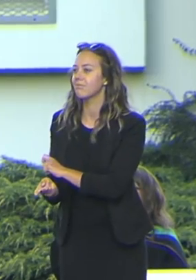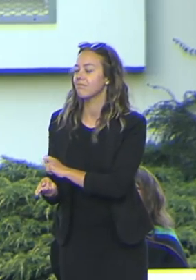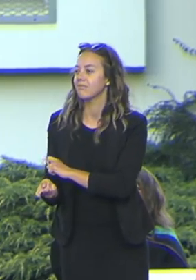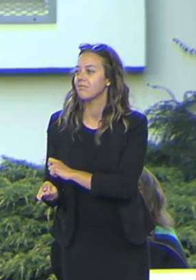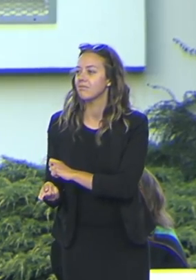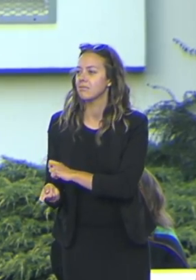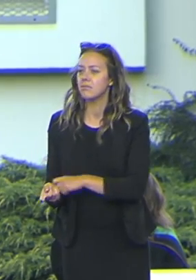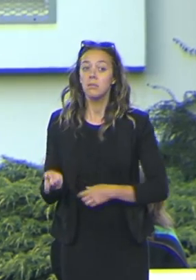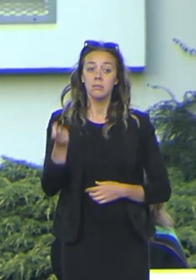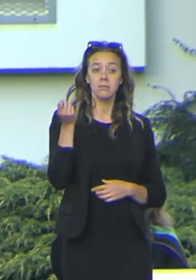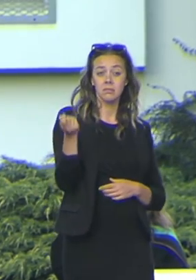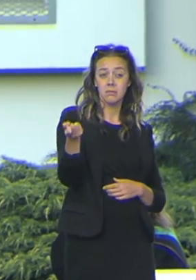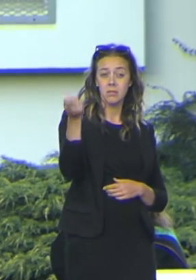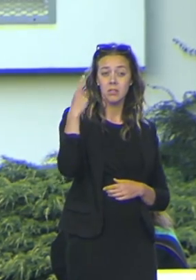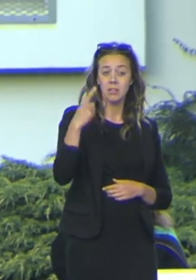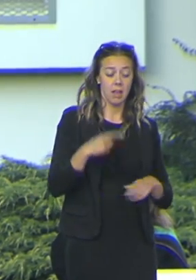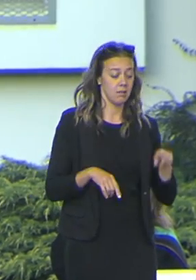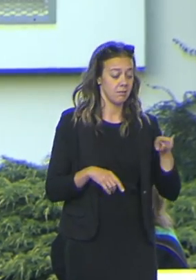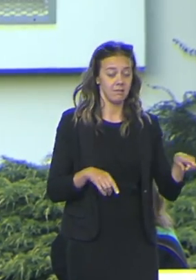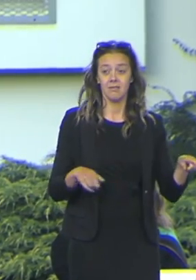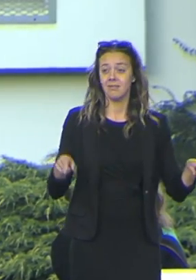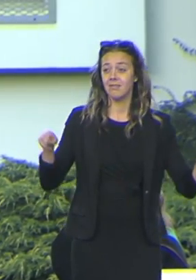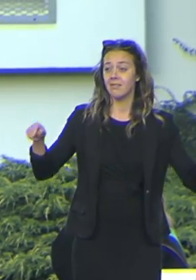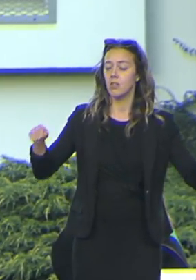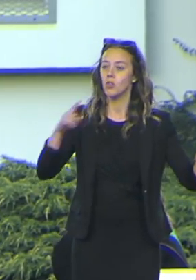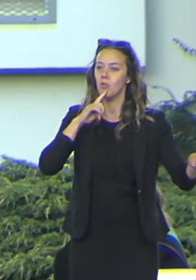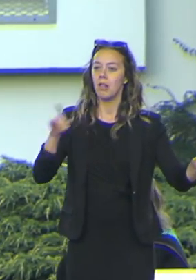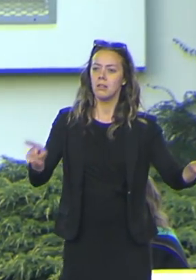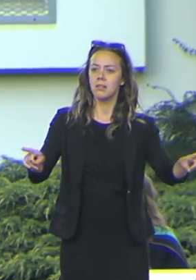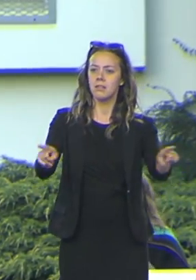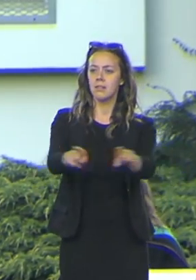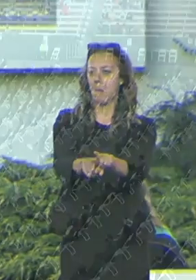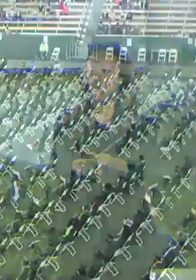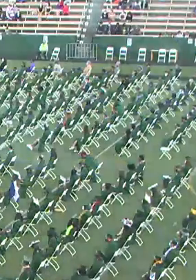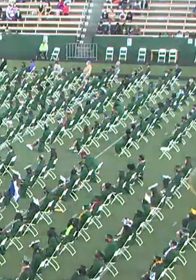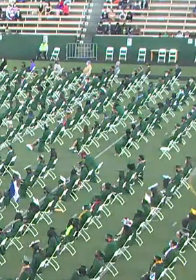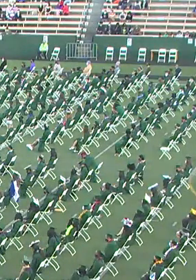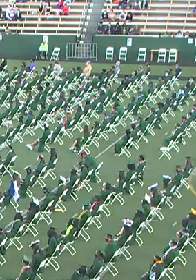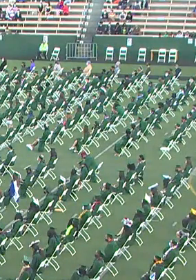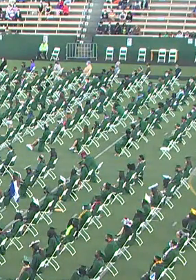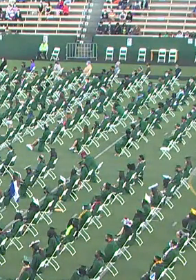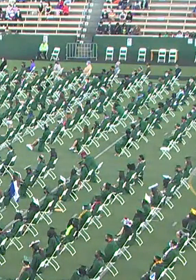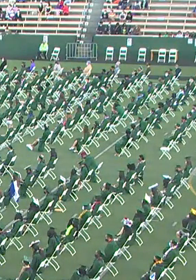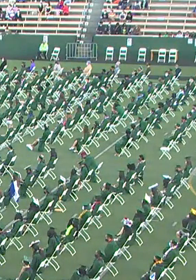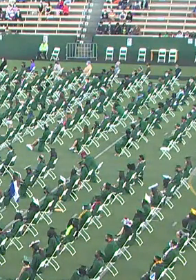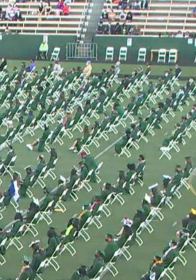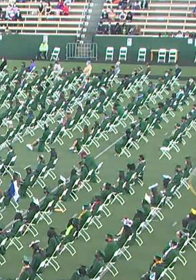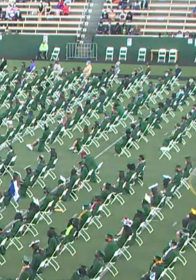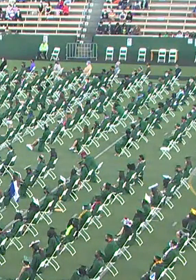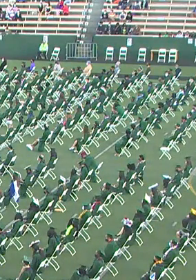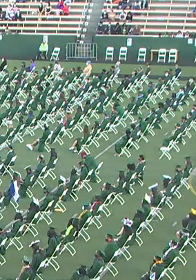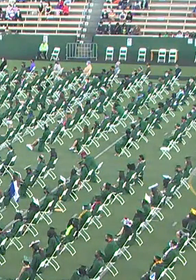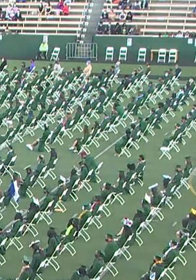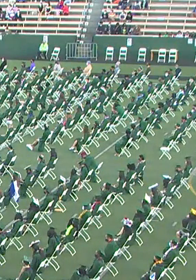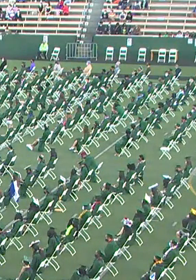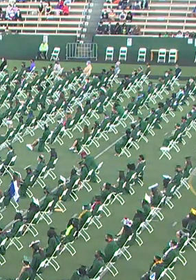But the caterpillar and the butterfly are one in the same. And it's inherent beauty has never changed.